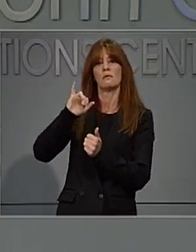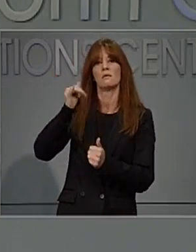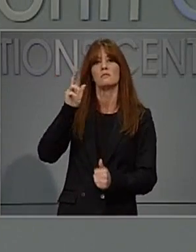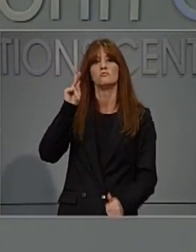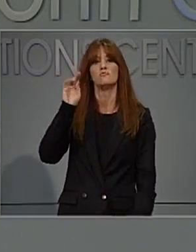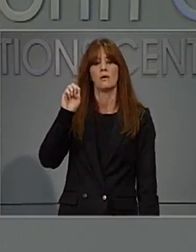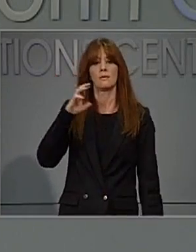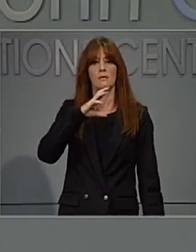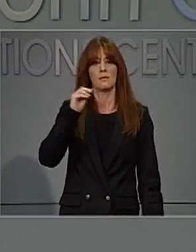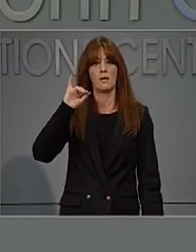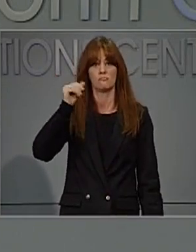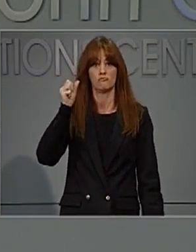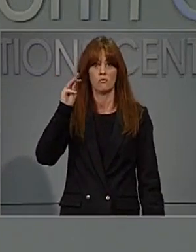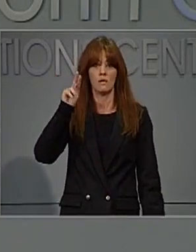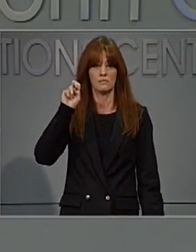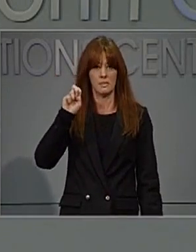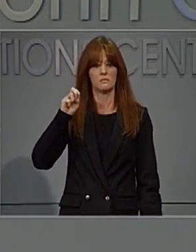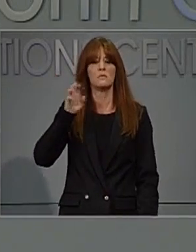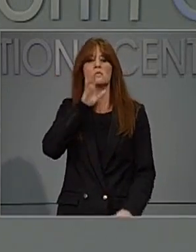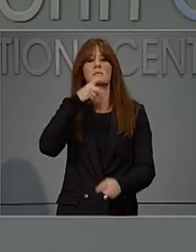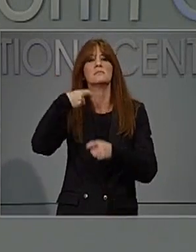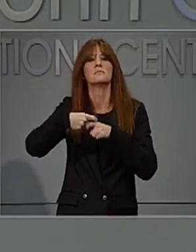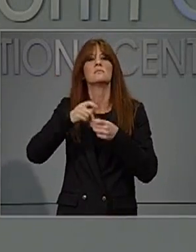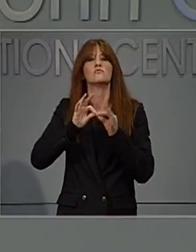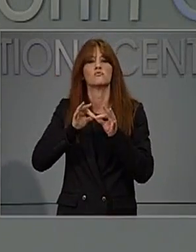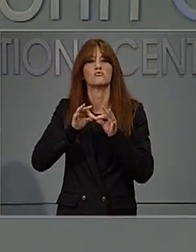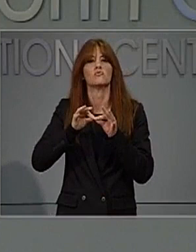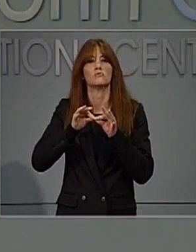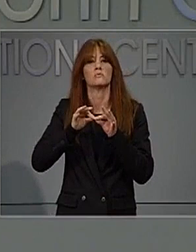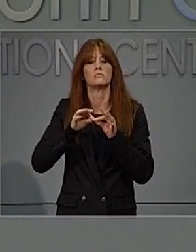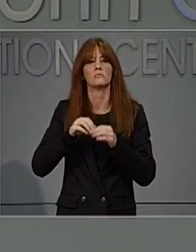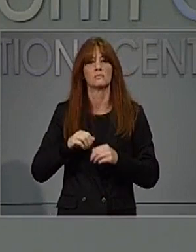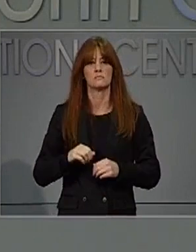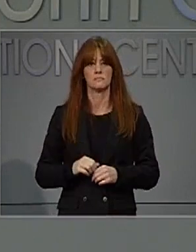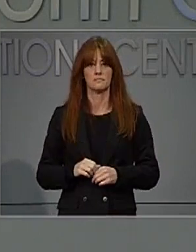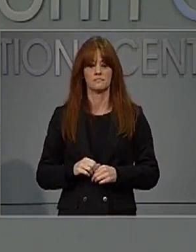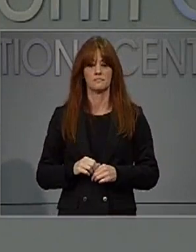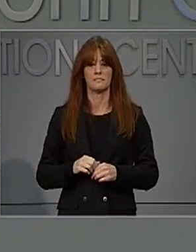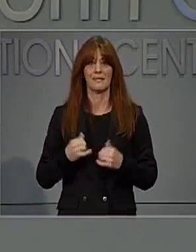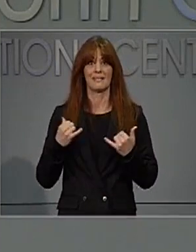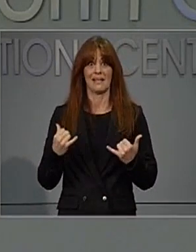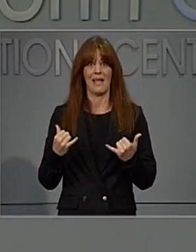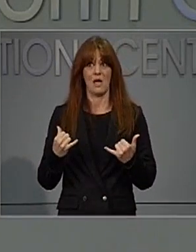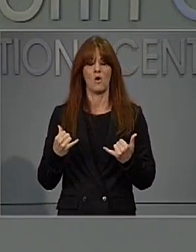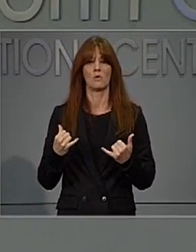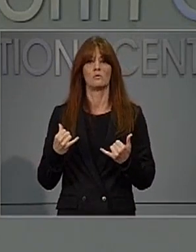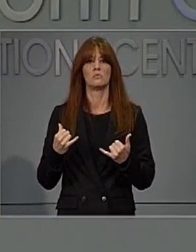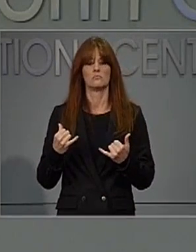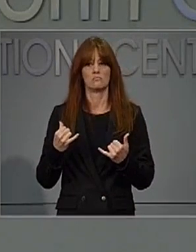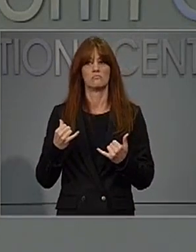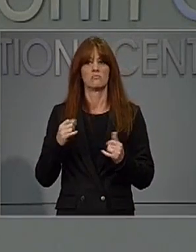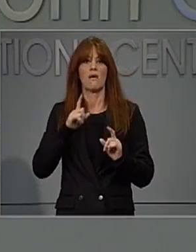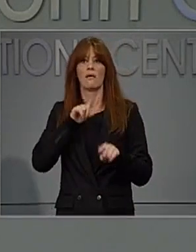MANAGEMENT. WE HAVE SIGN LANGUAGE INTERPRETERS, AND BEHIND THE